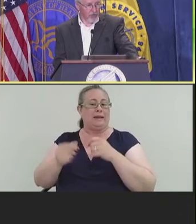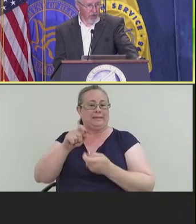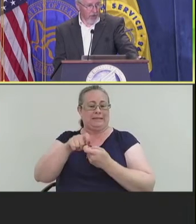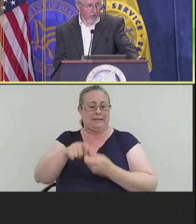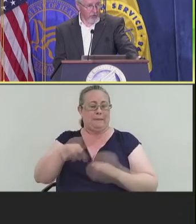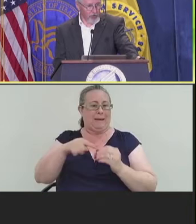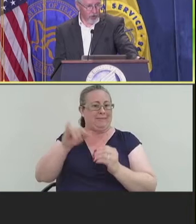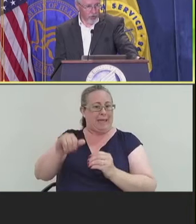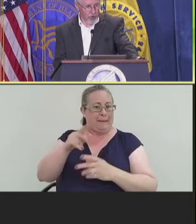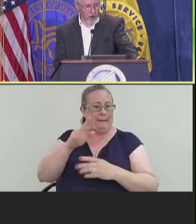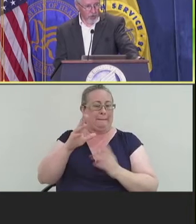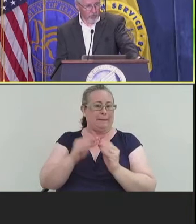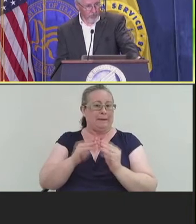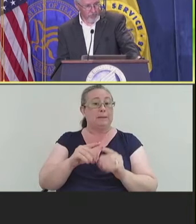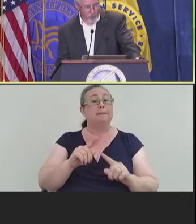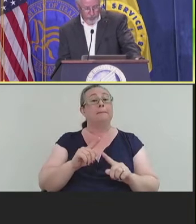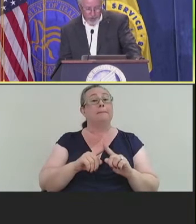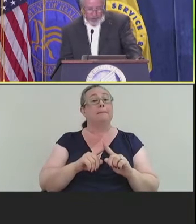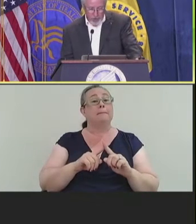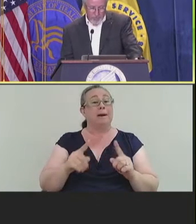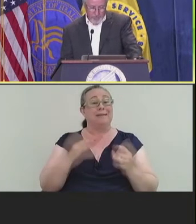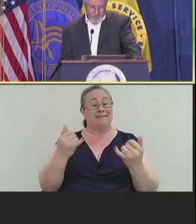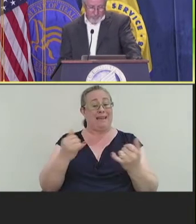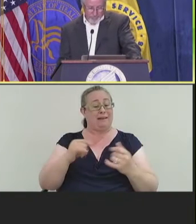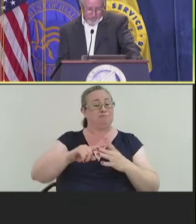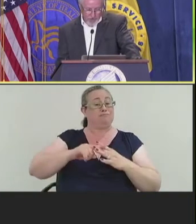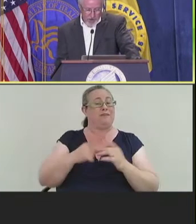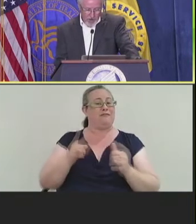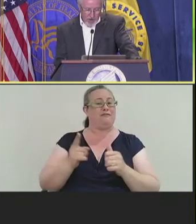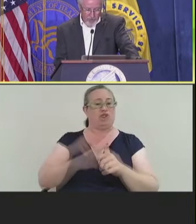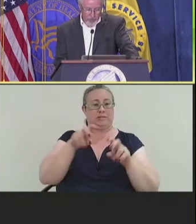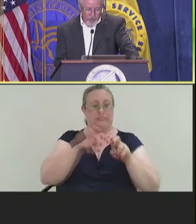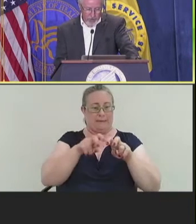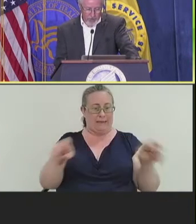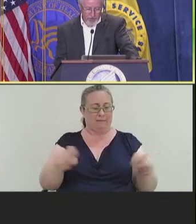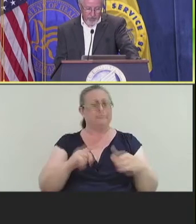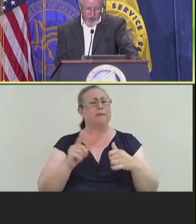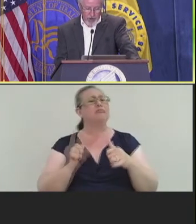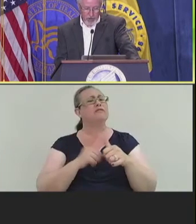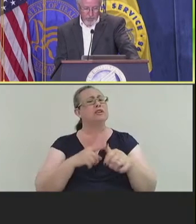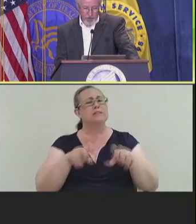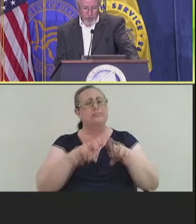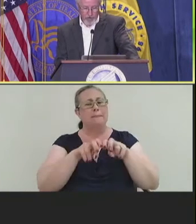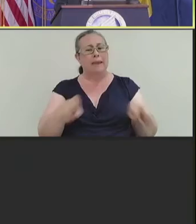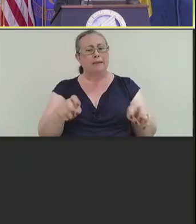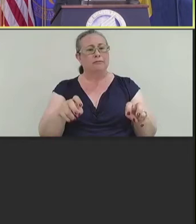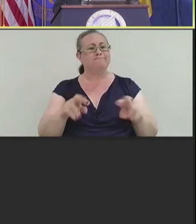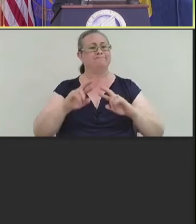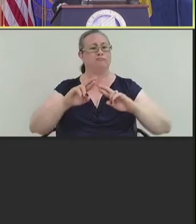time, let's turn to our first panel. Our first panel is entitled Being Ready for Rapid Response: